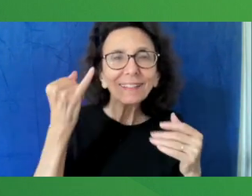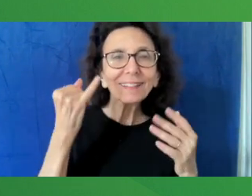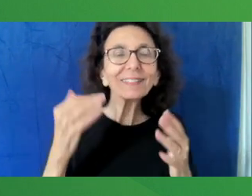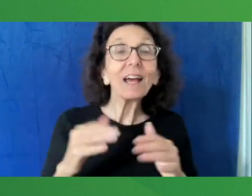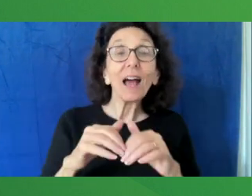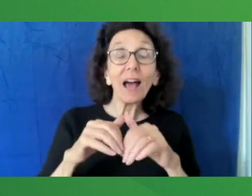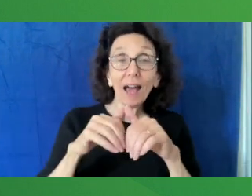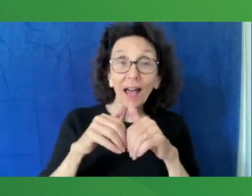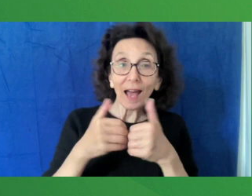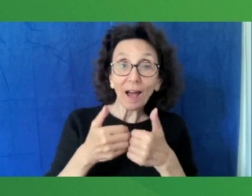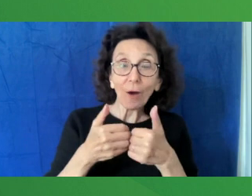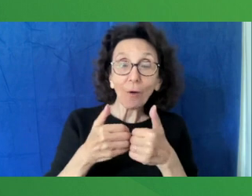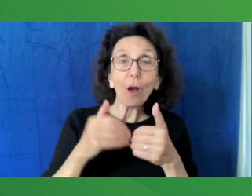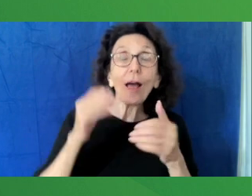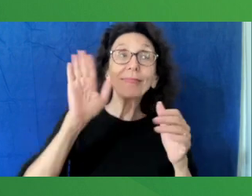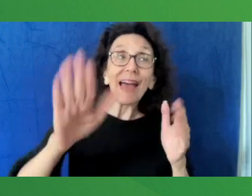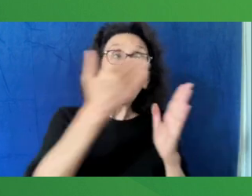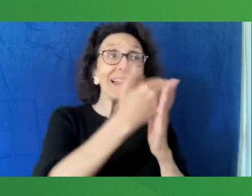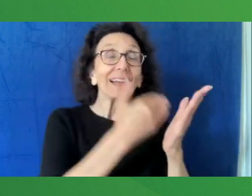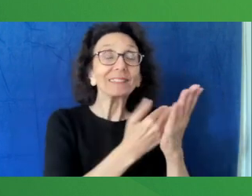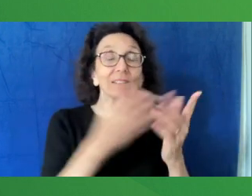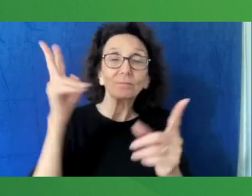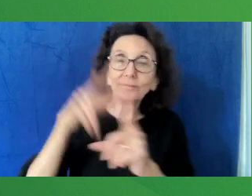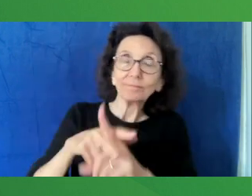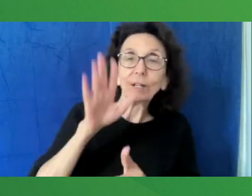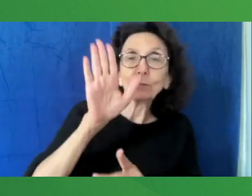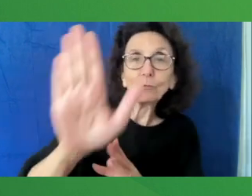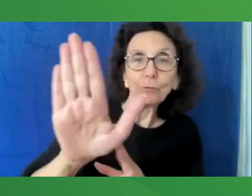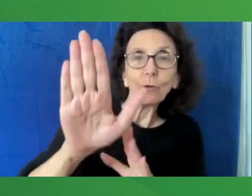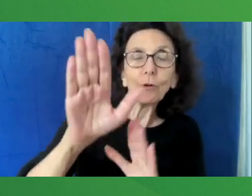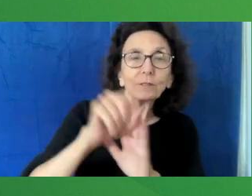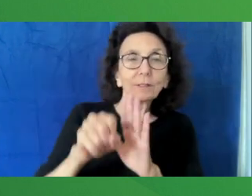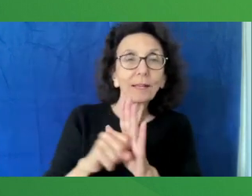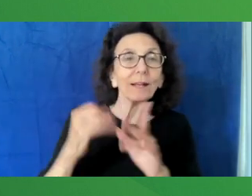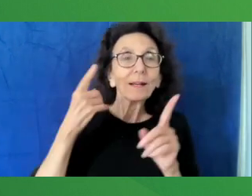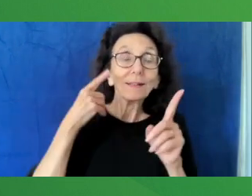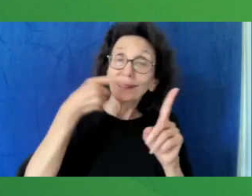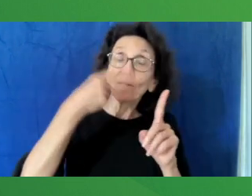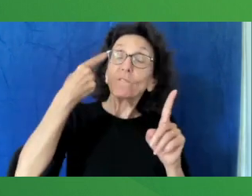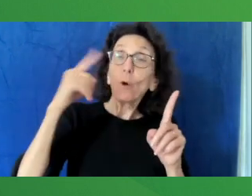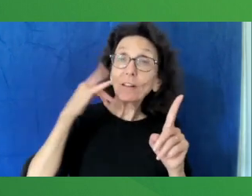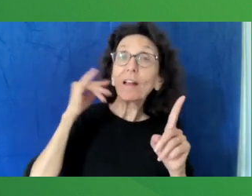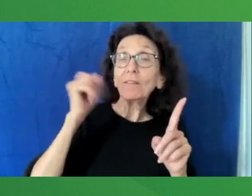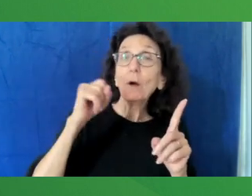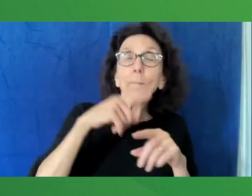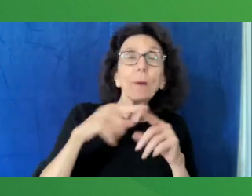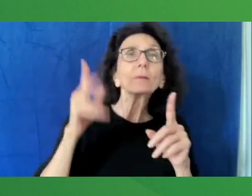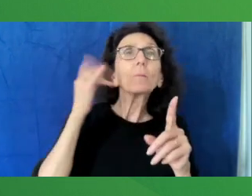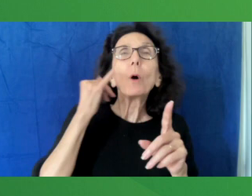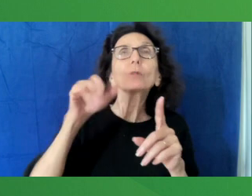more specific to your state if you don't live in California or one of the other states that